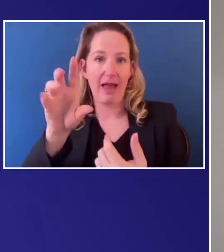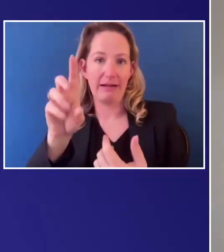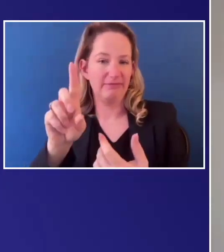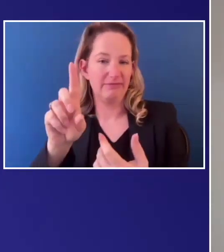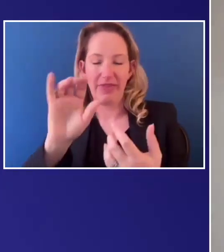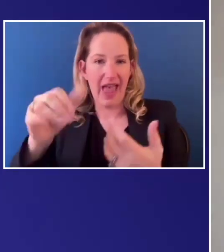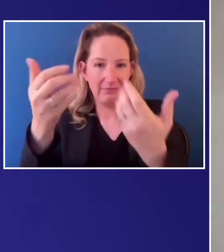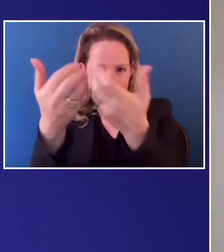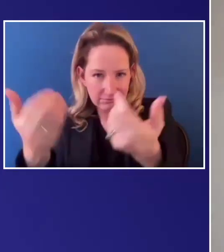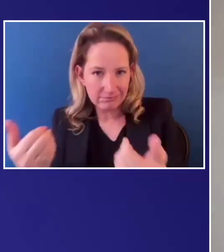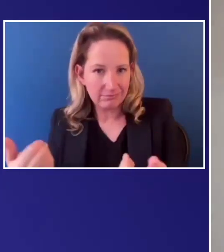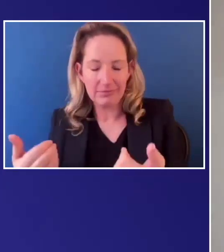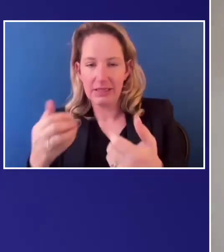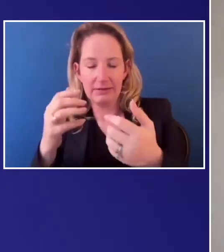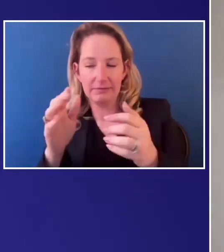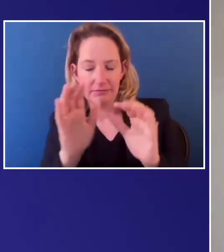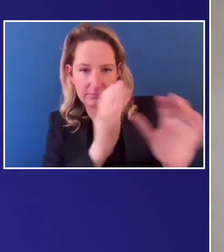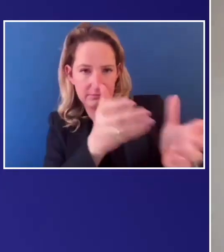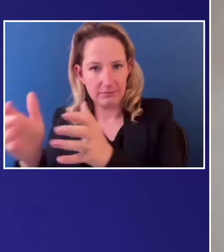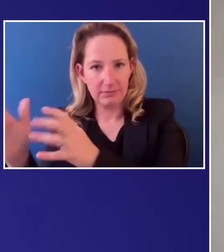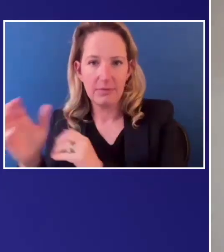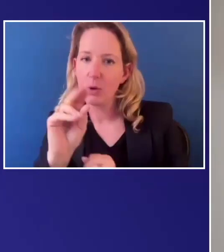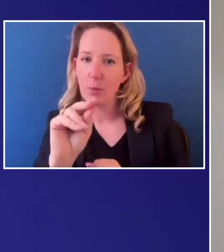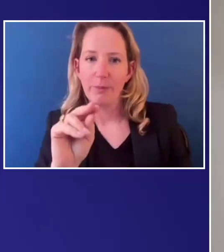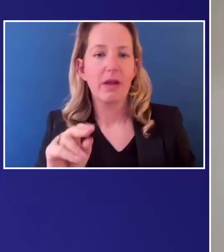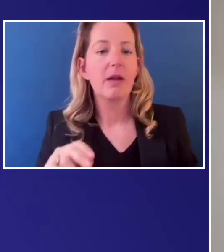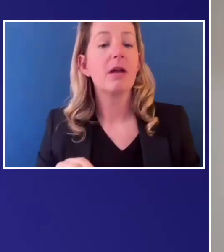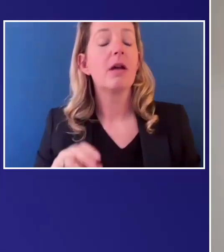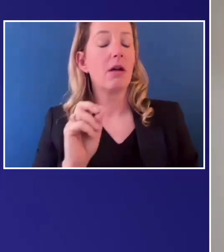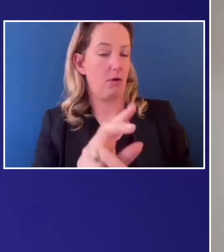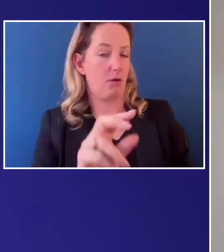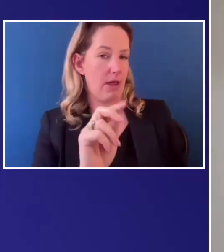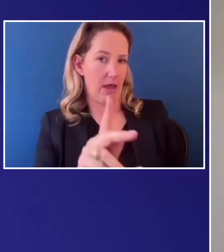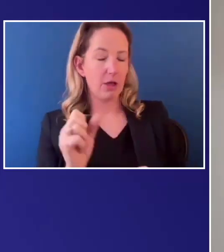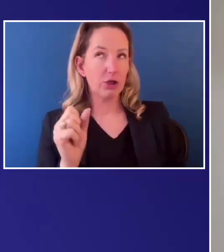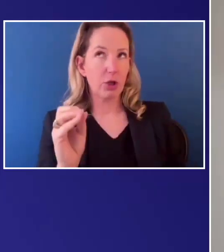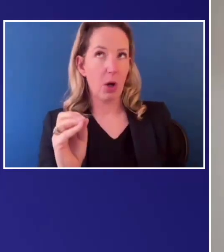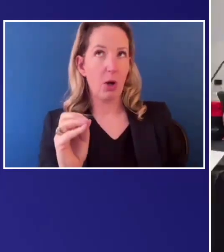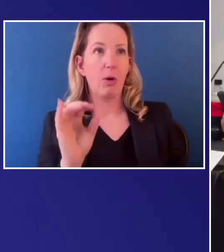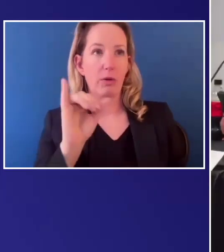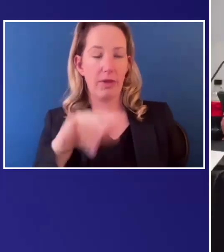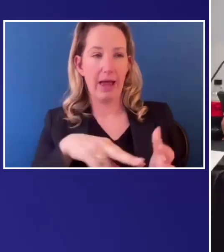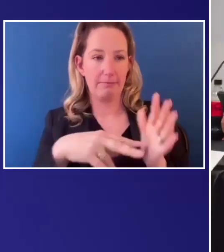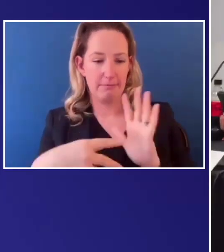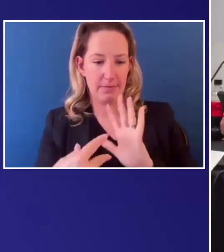Okay. So, so to David -- along David's lines then, we're representing an X percent that have